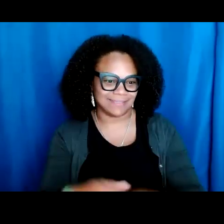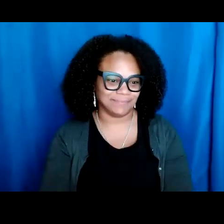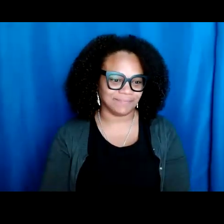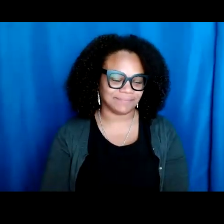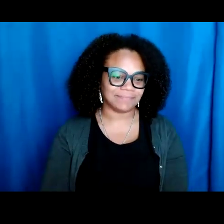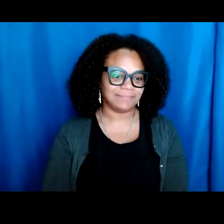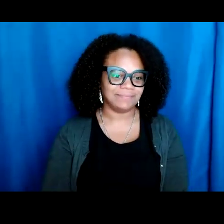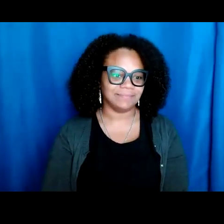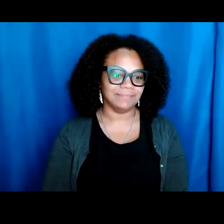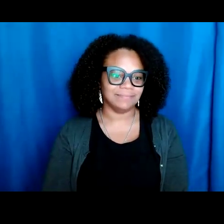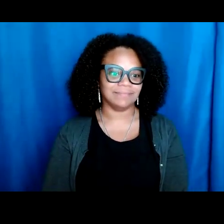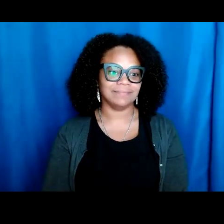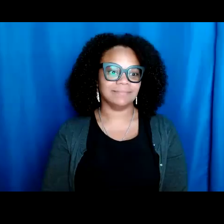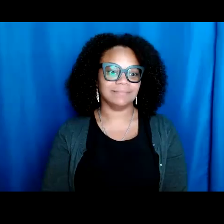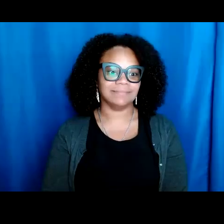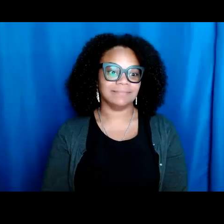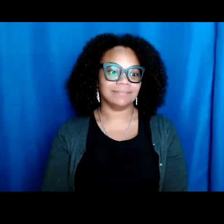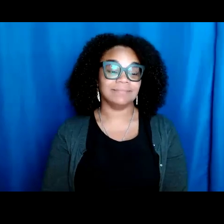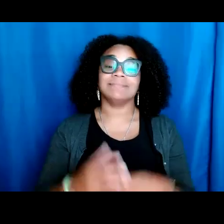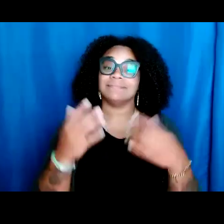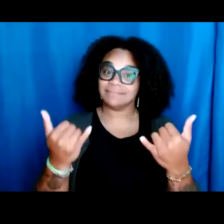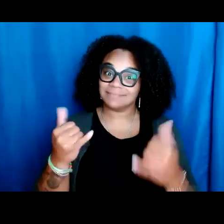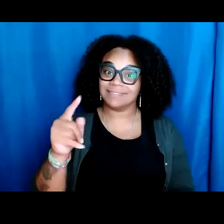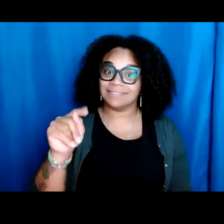So, now we are going to talk about tax responsibilities. These are some of the